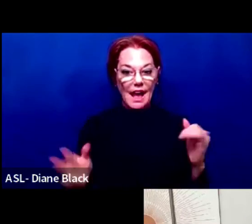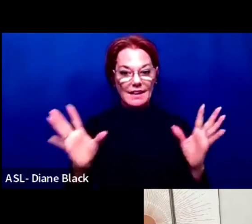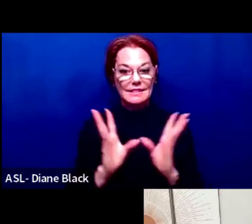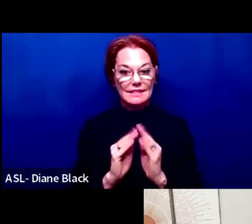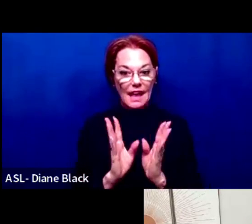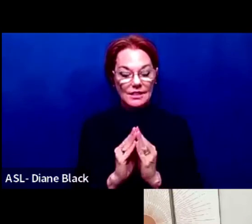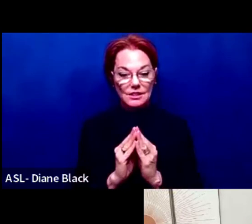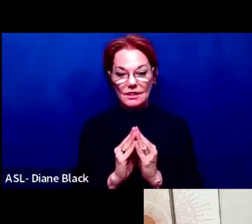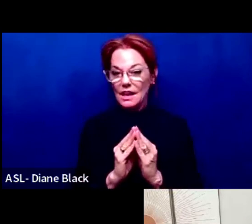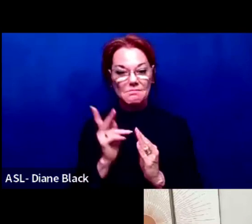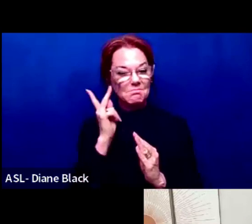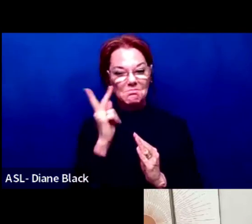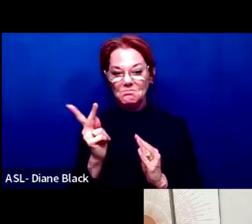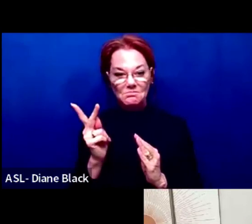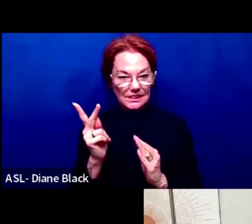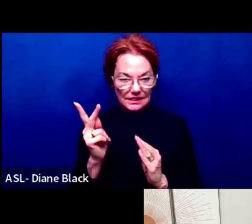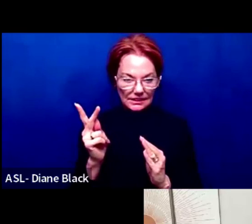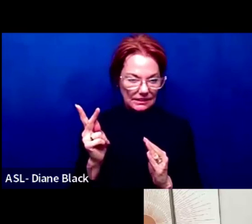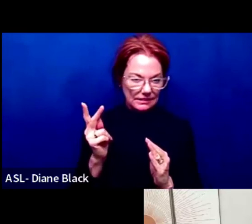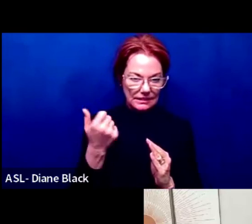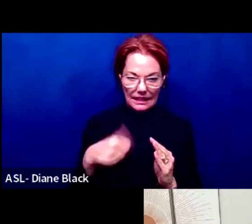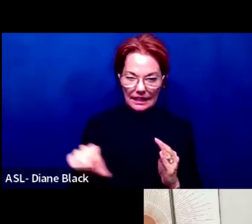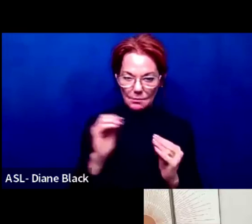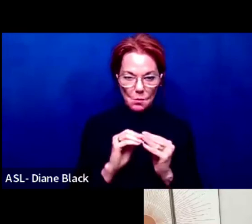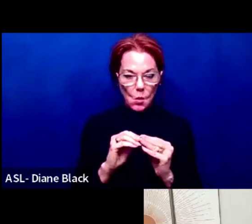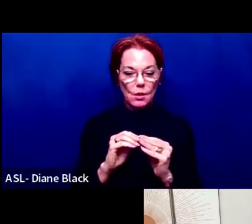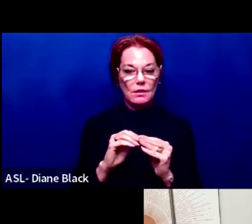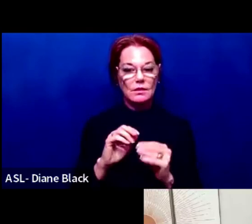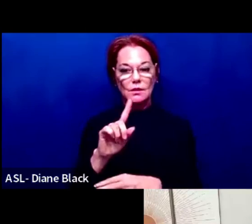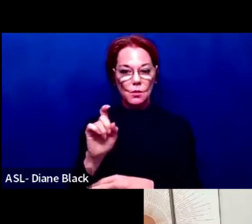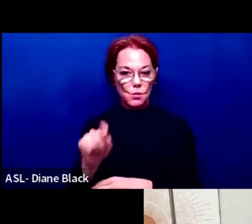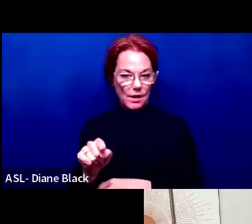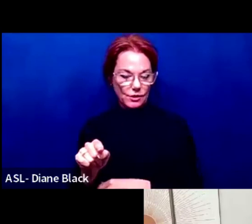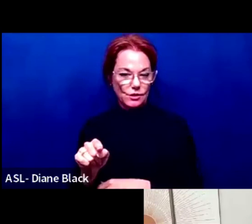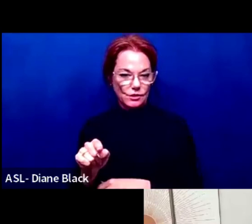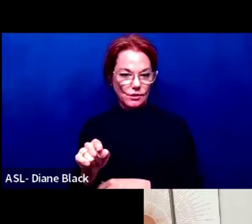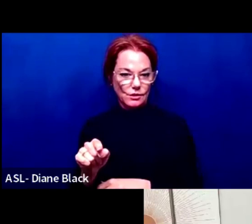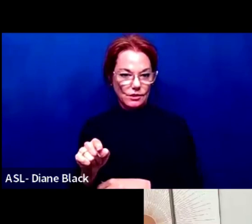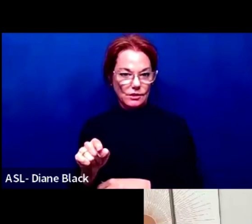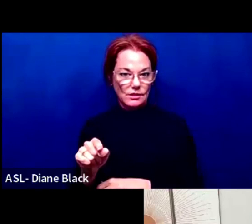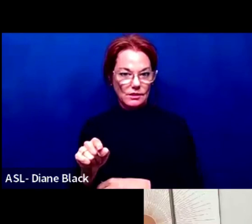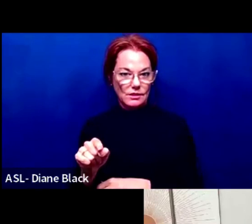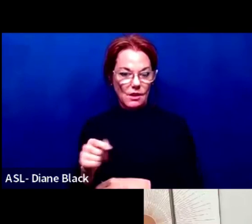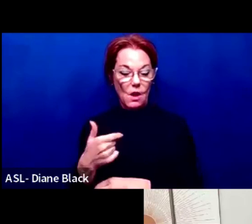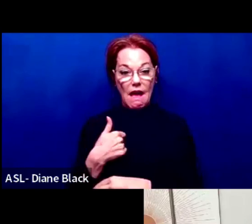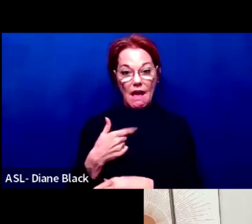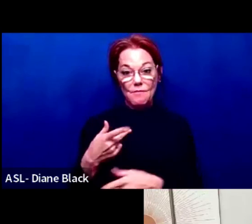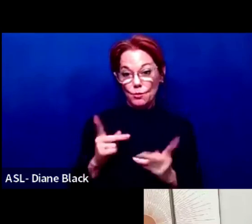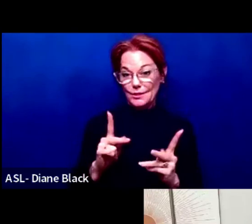seeing too many more questions in the chat. So I've been given permission to wrap up early